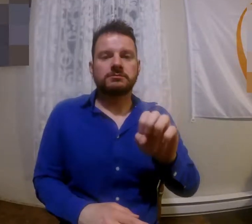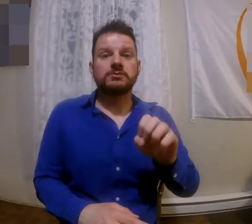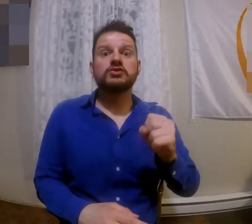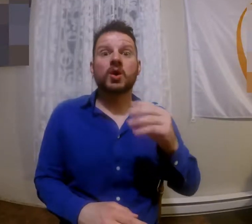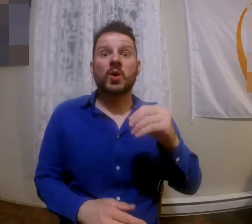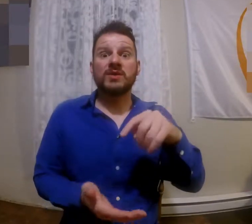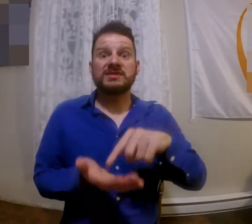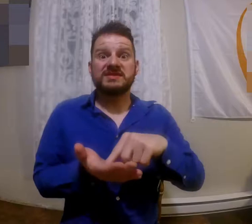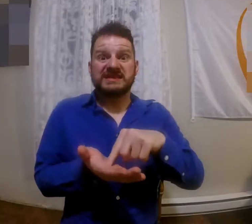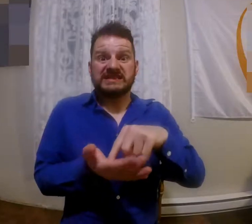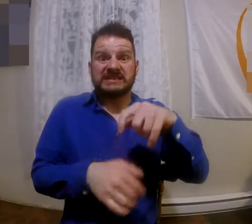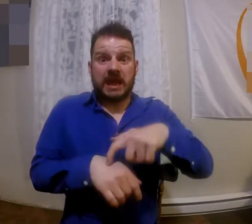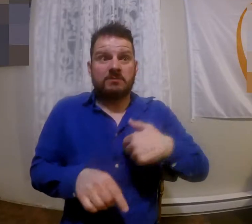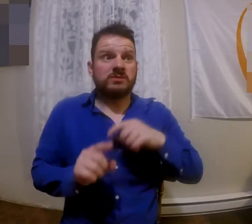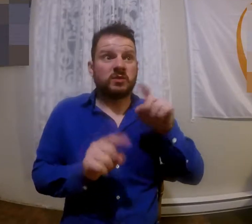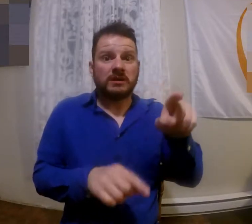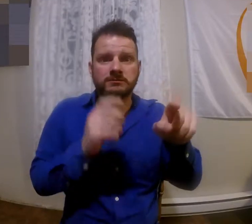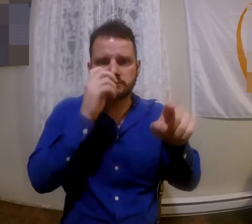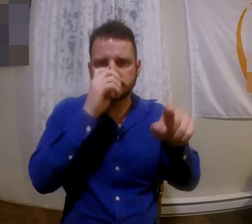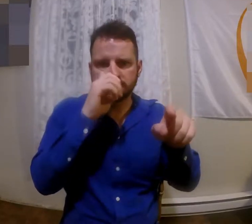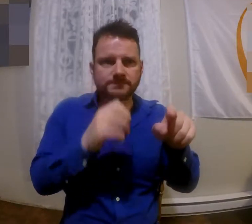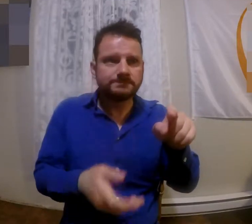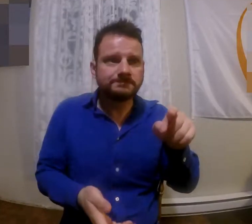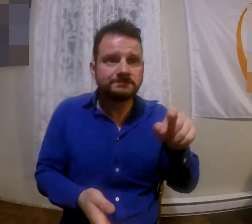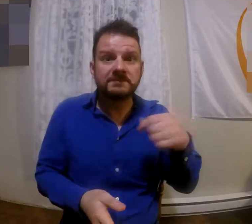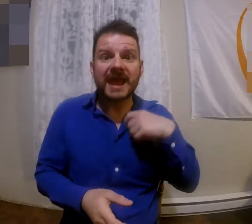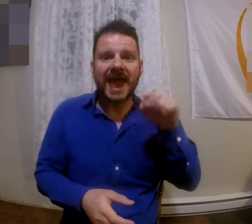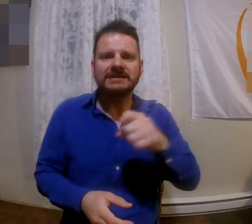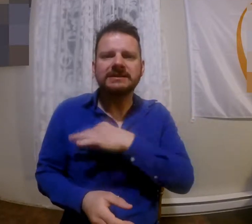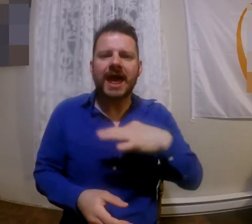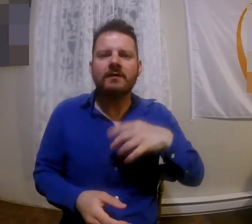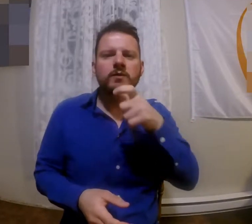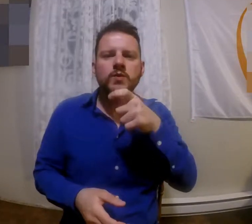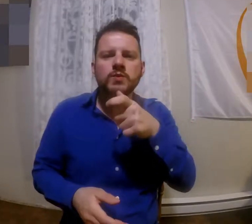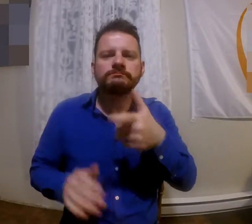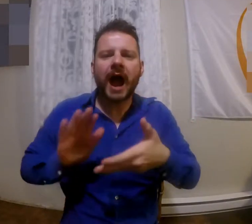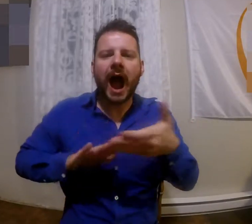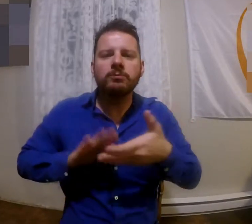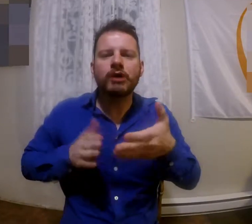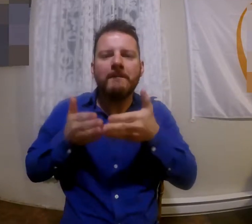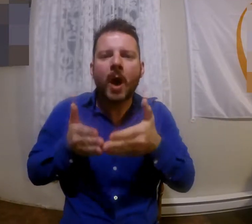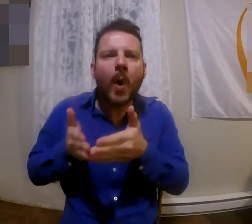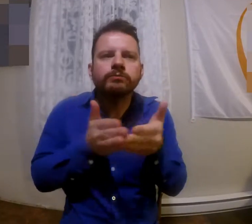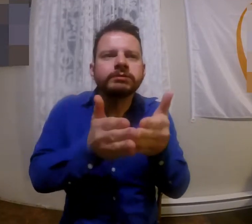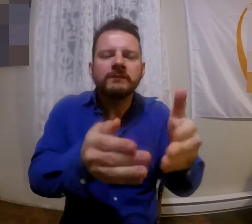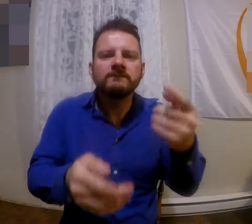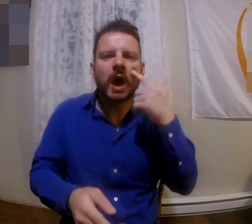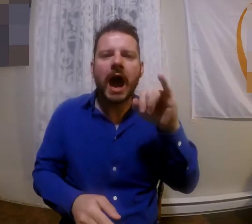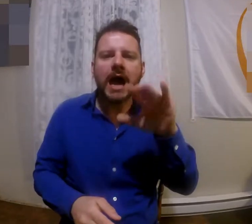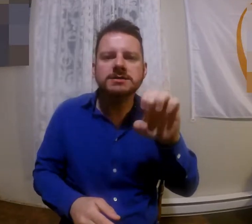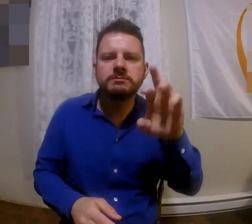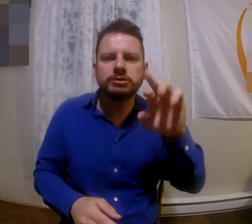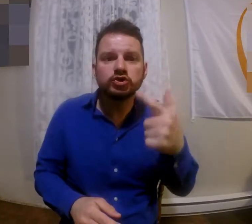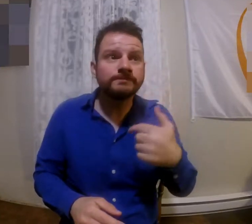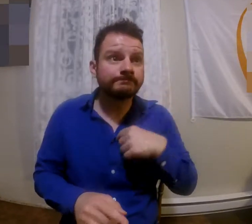So, this time... We went to ask the staff who operates a boat ride for an iceberg.